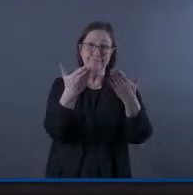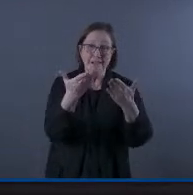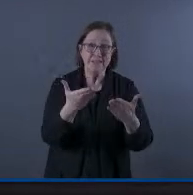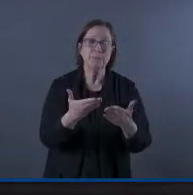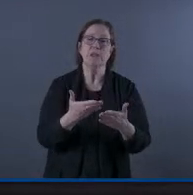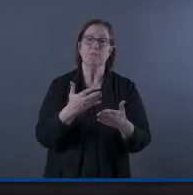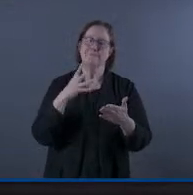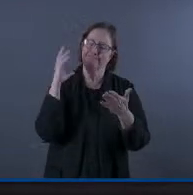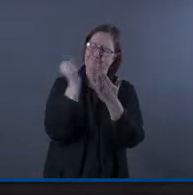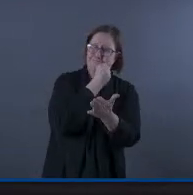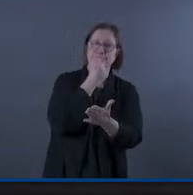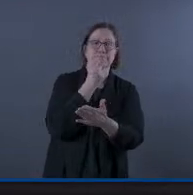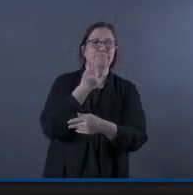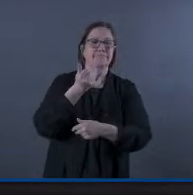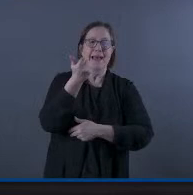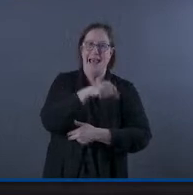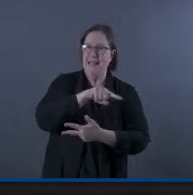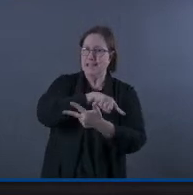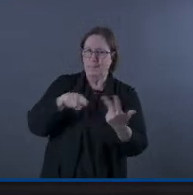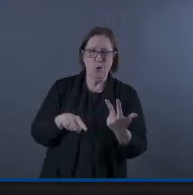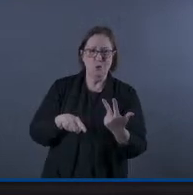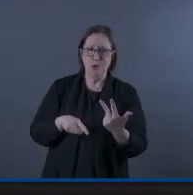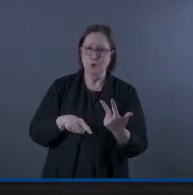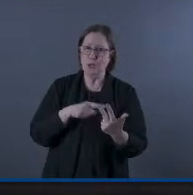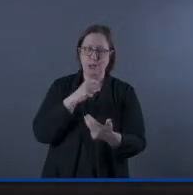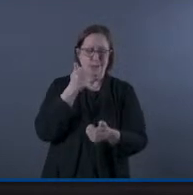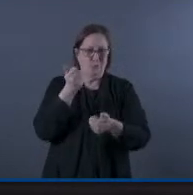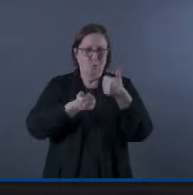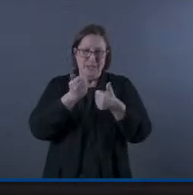The next question I have is for Shanon Hardie.